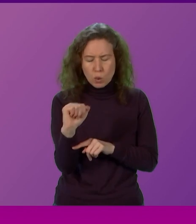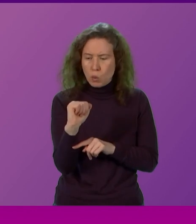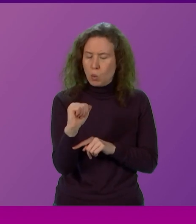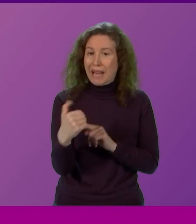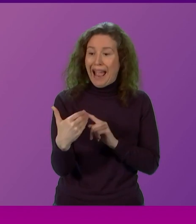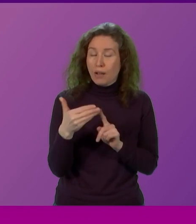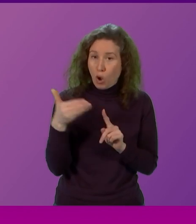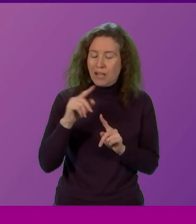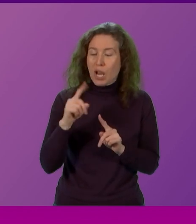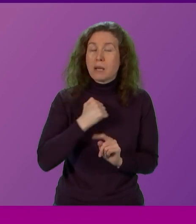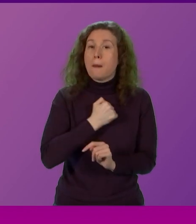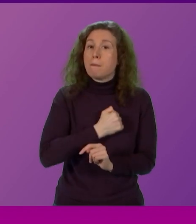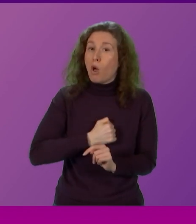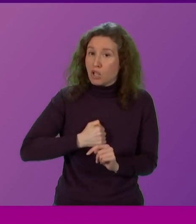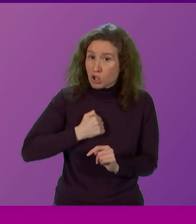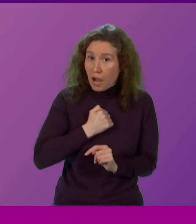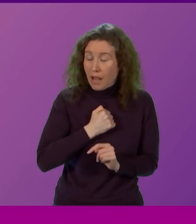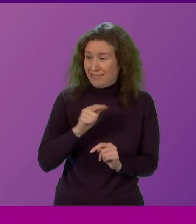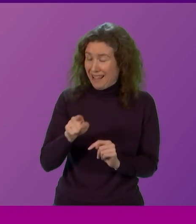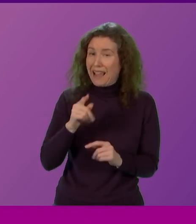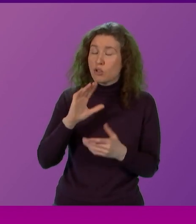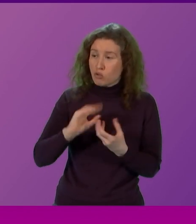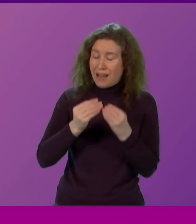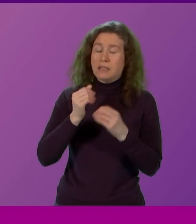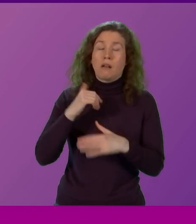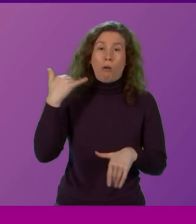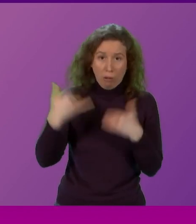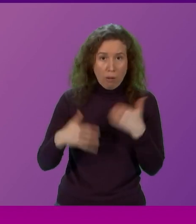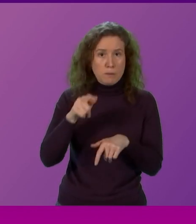apologise for the fundamental harms they have visited on people?